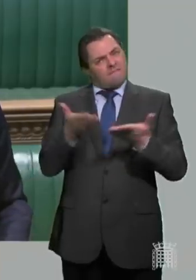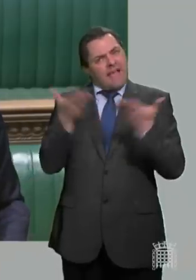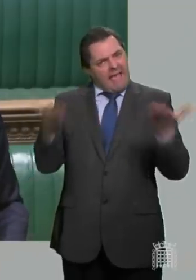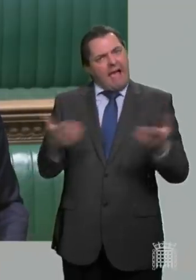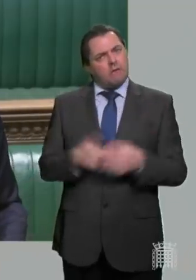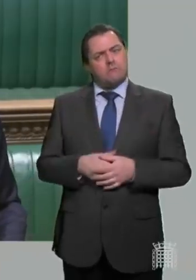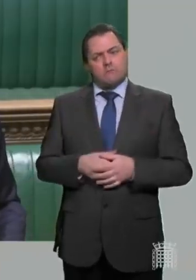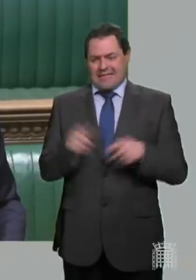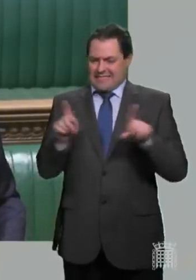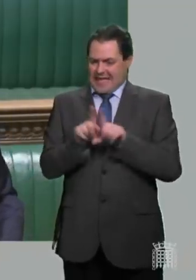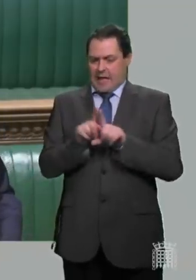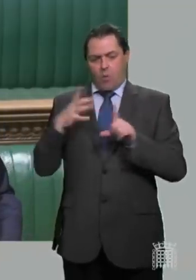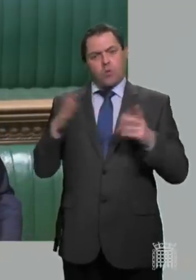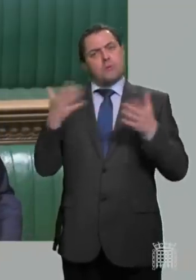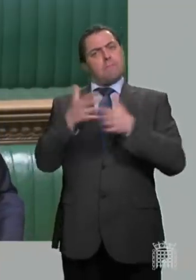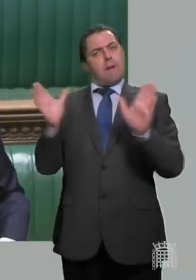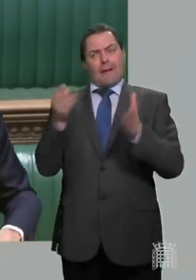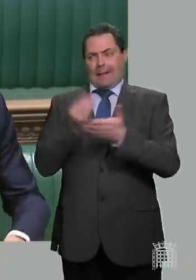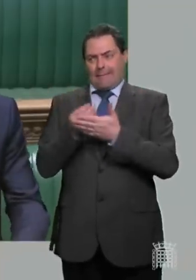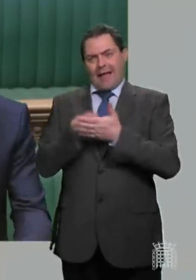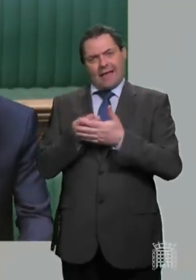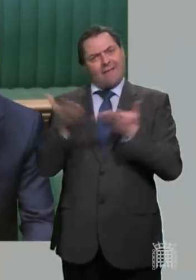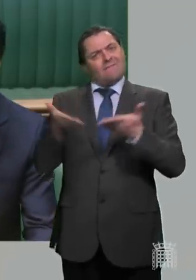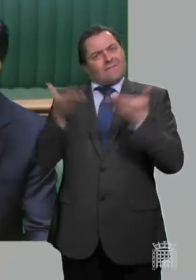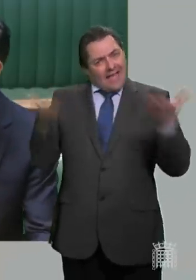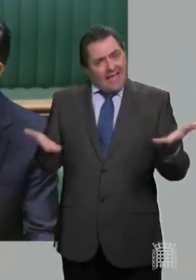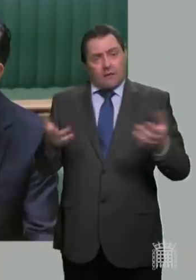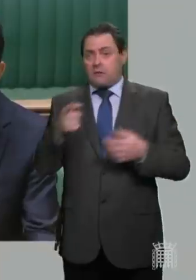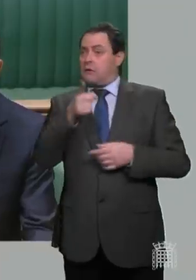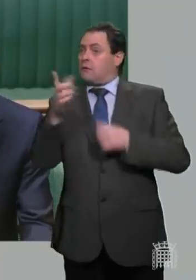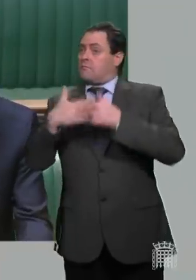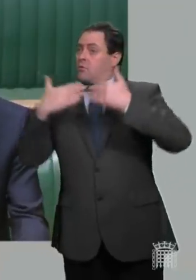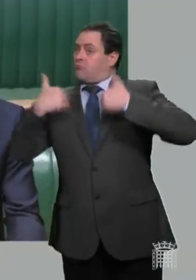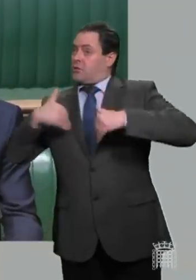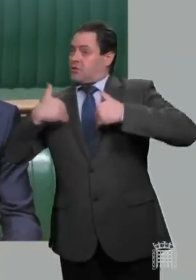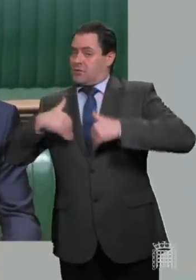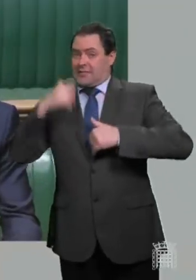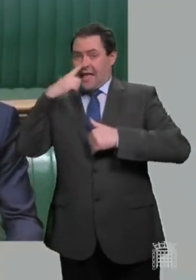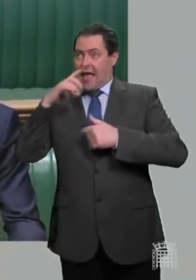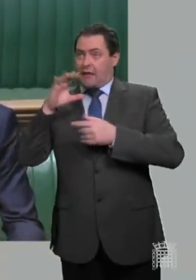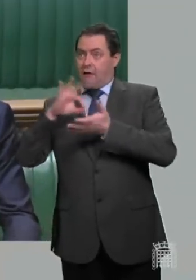of those people and businesses who can afford to contribute and protecting those who cannot.